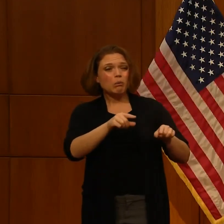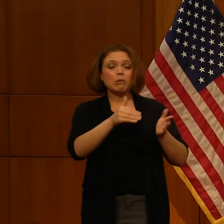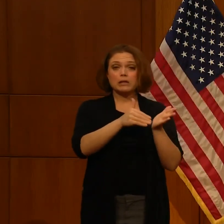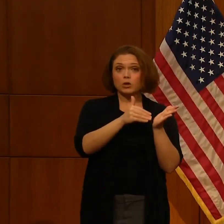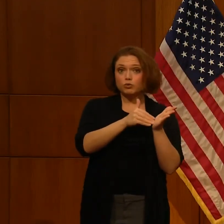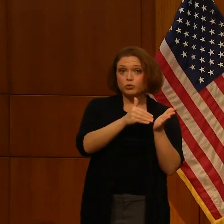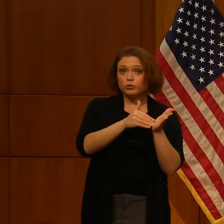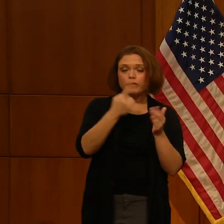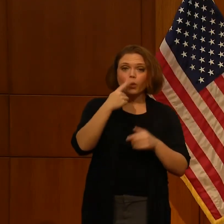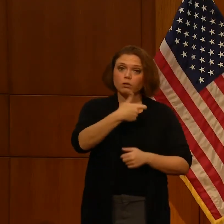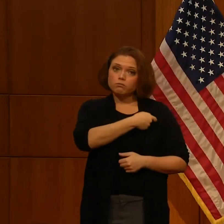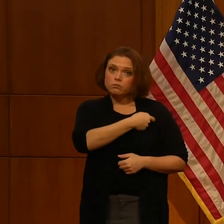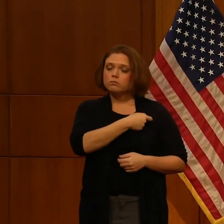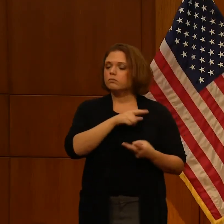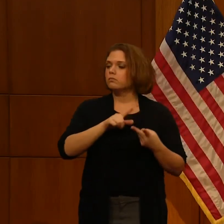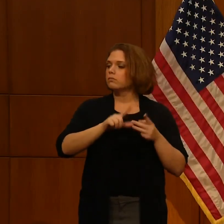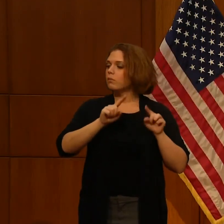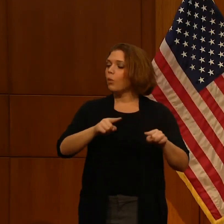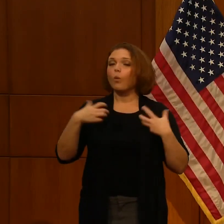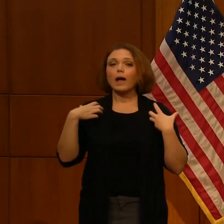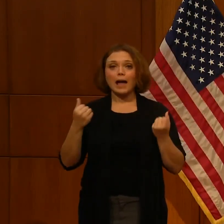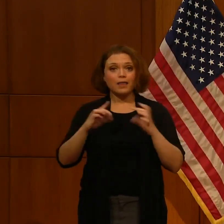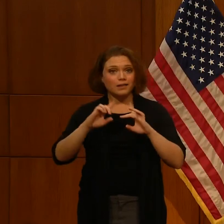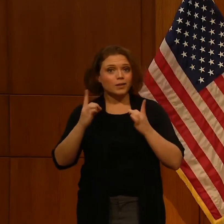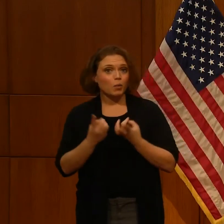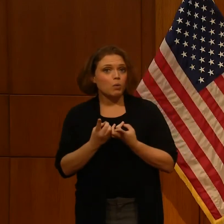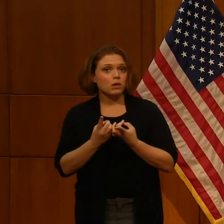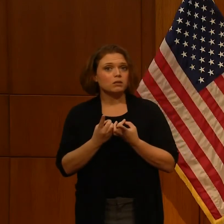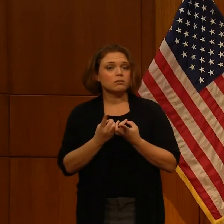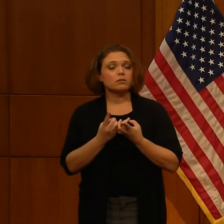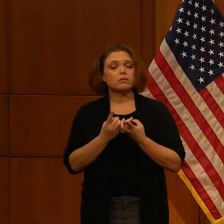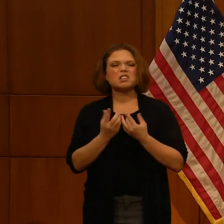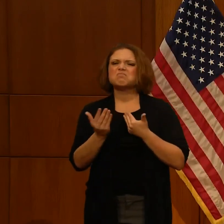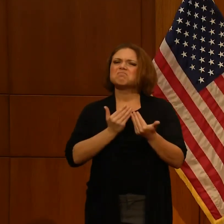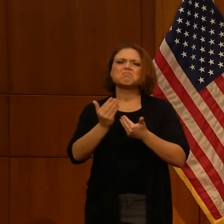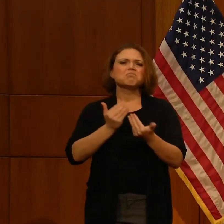CAN TAKE THEIR CHILDREN TO GET SHOTS AT THEIR OWN PEDIATRICIAN